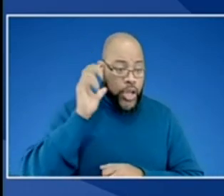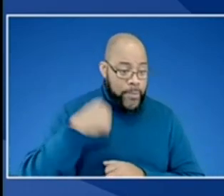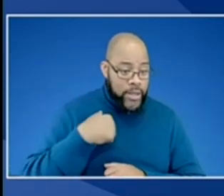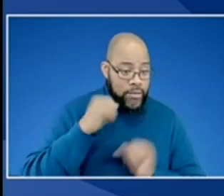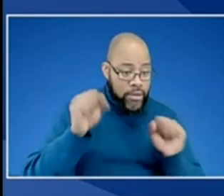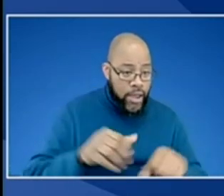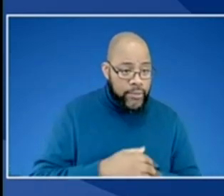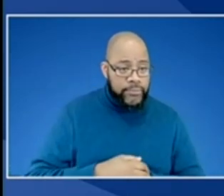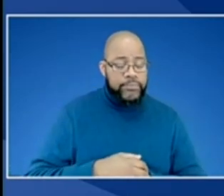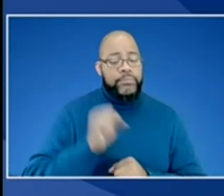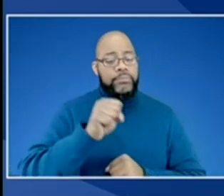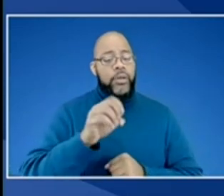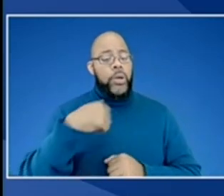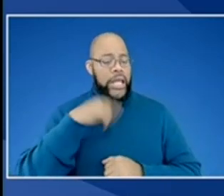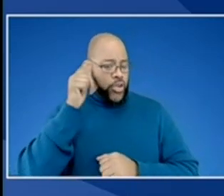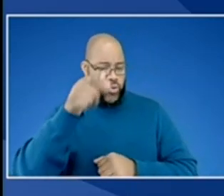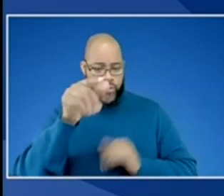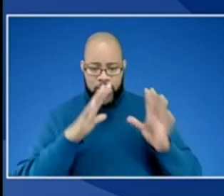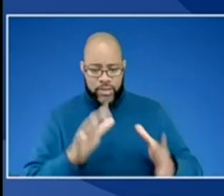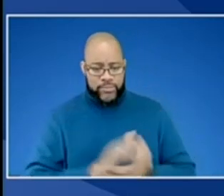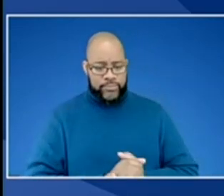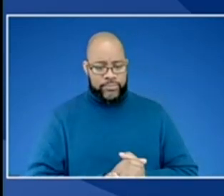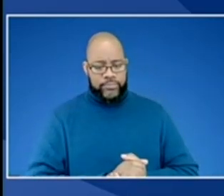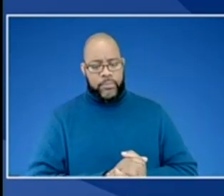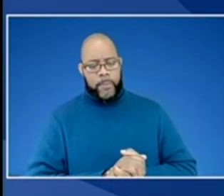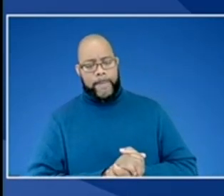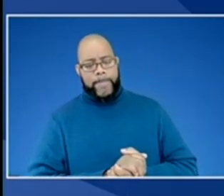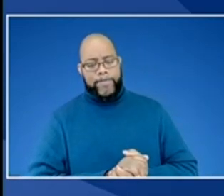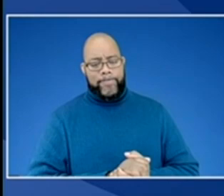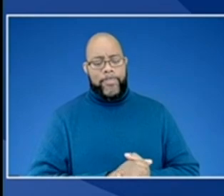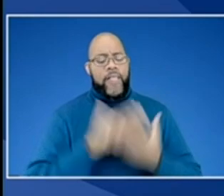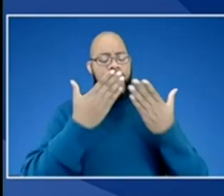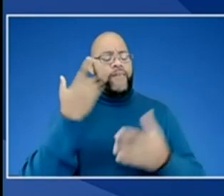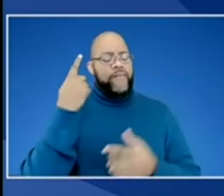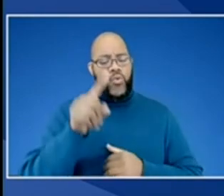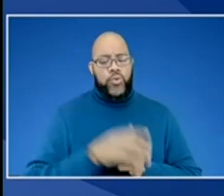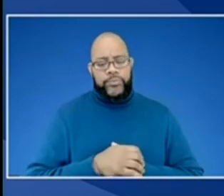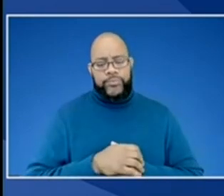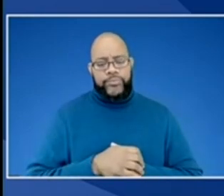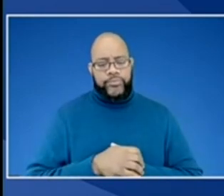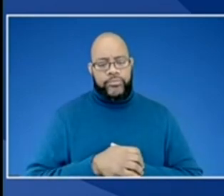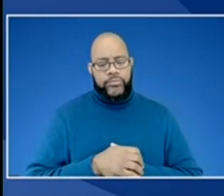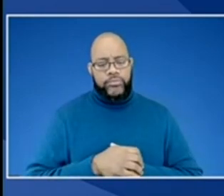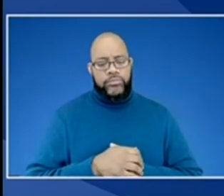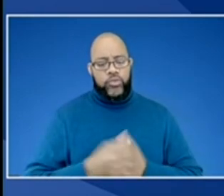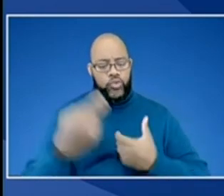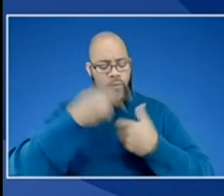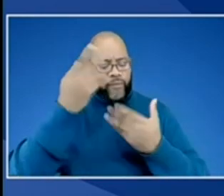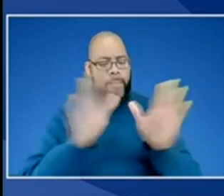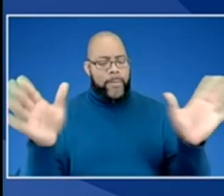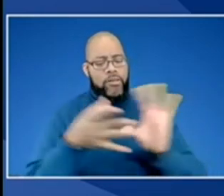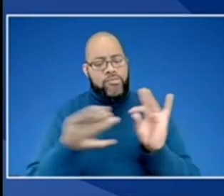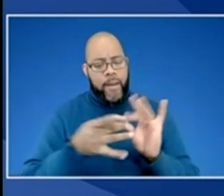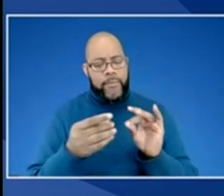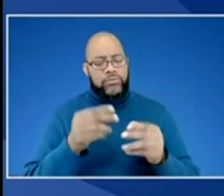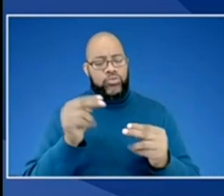Elizabeth, we can hear you. Thank you for coming in for public comment to the negotiators.